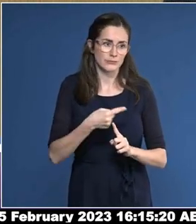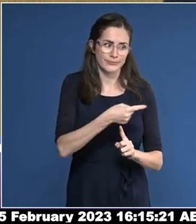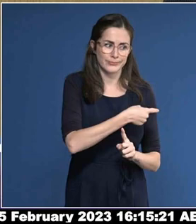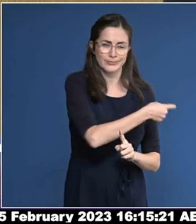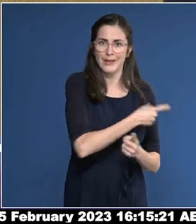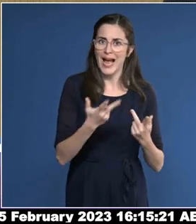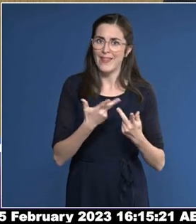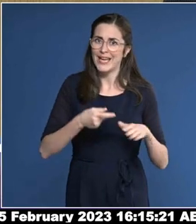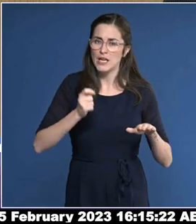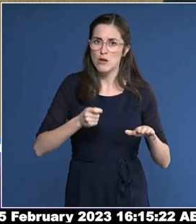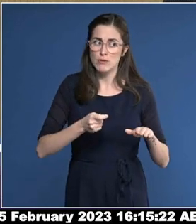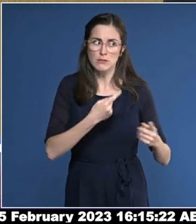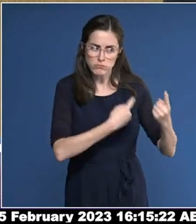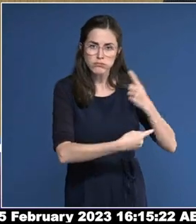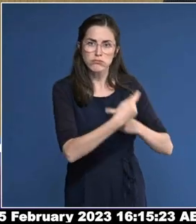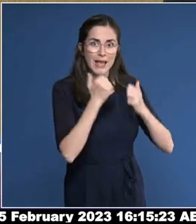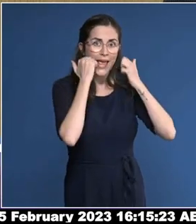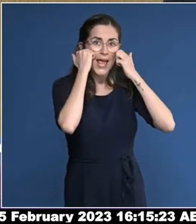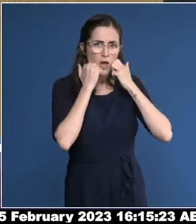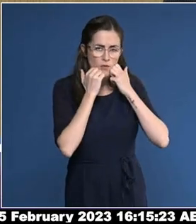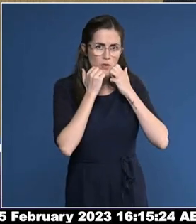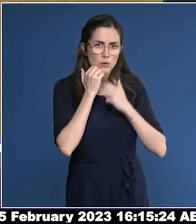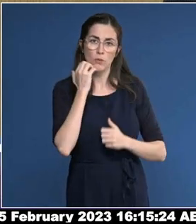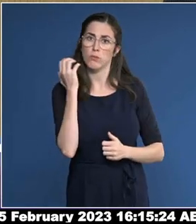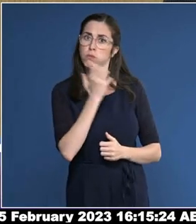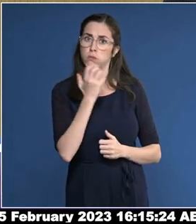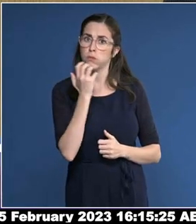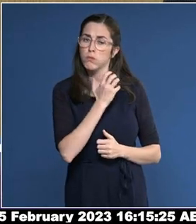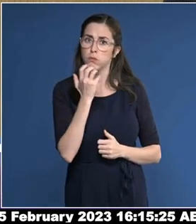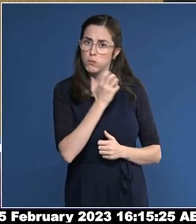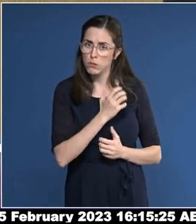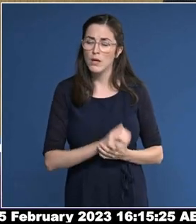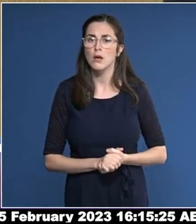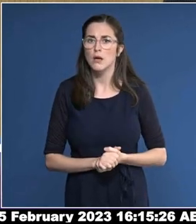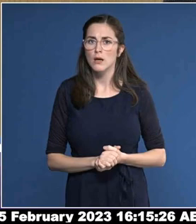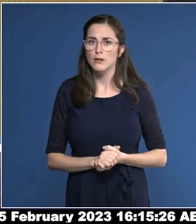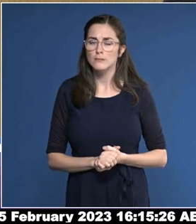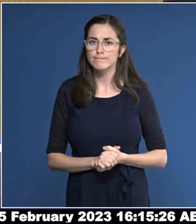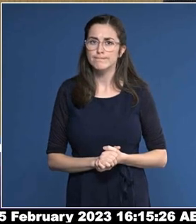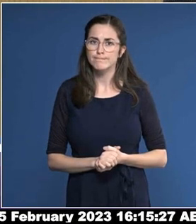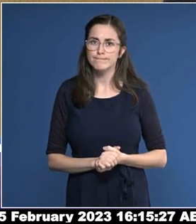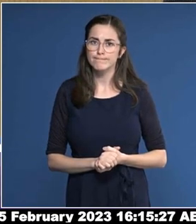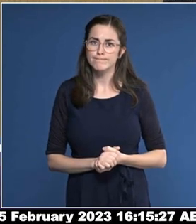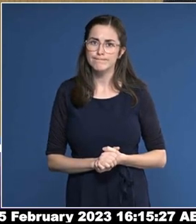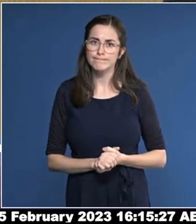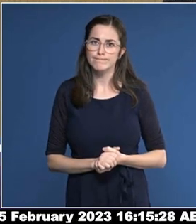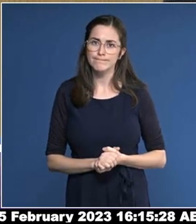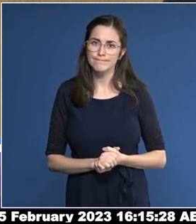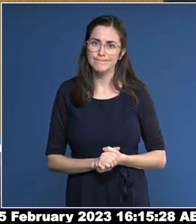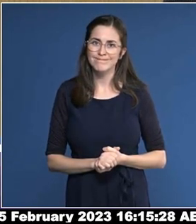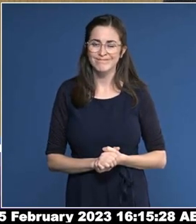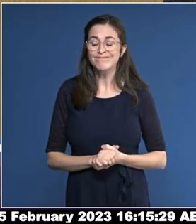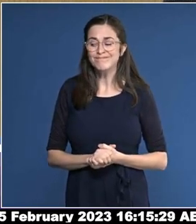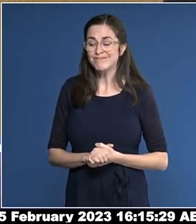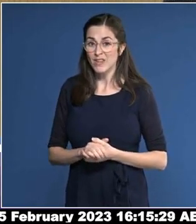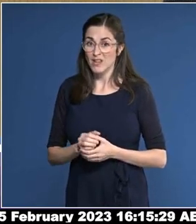hearings and some themes around coercive control, power and influence.